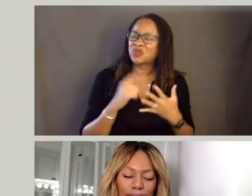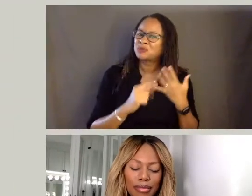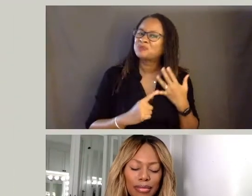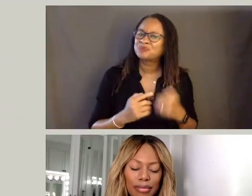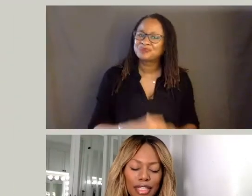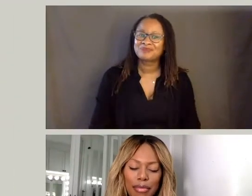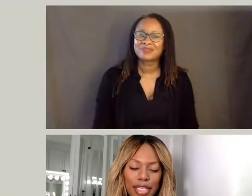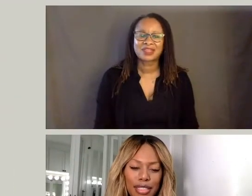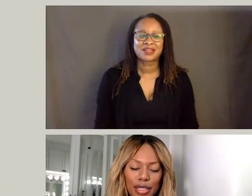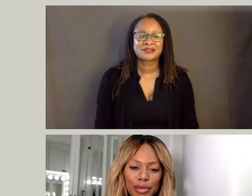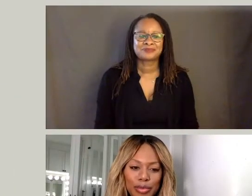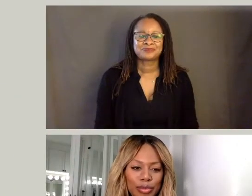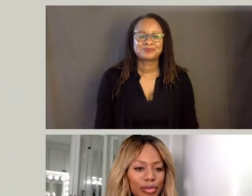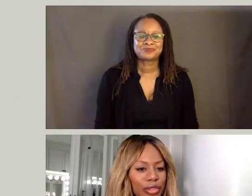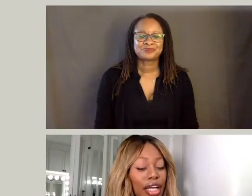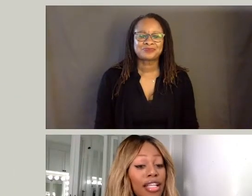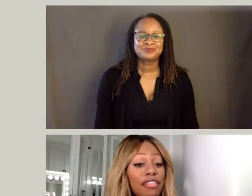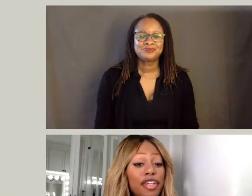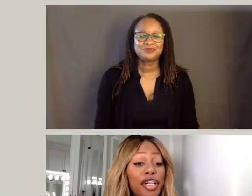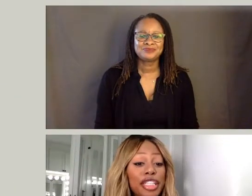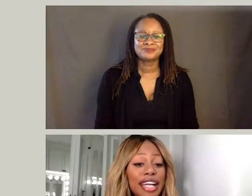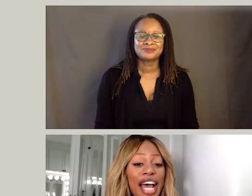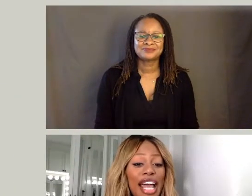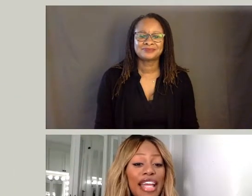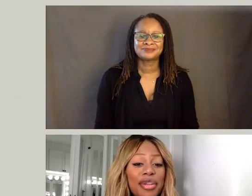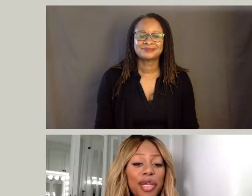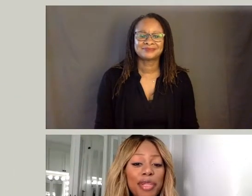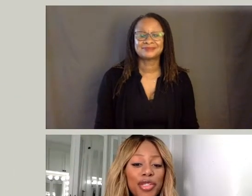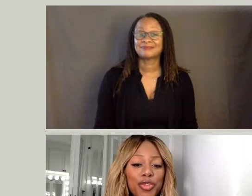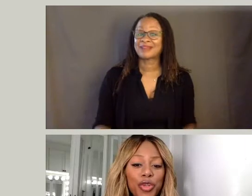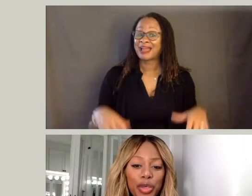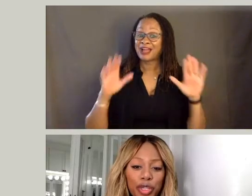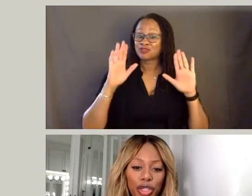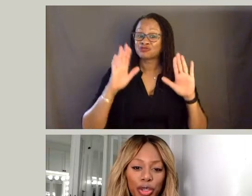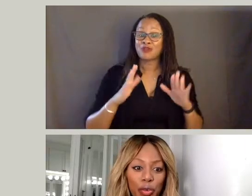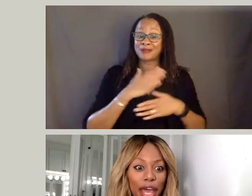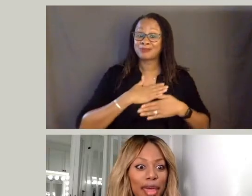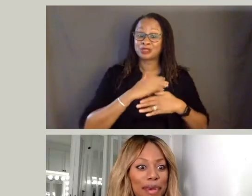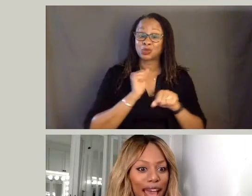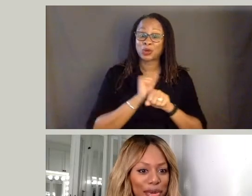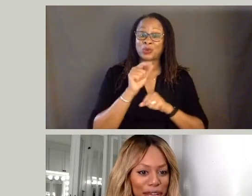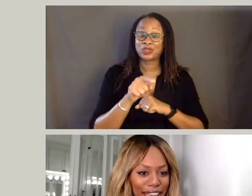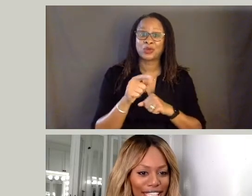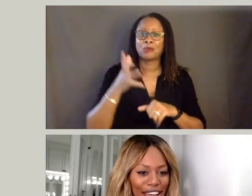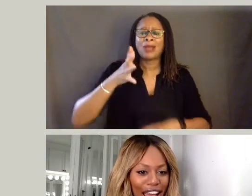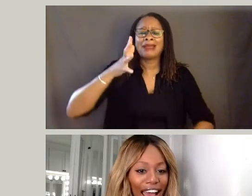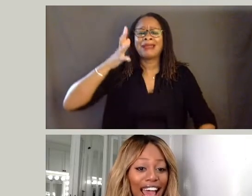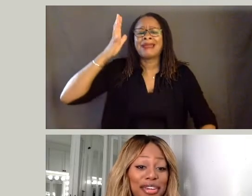Hmm. Amazing. Laverne, I had the great pleasure of working with you way back when